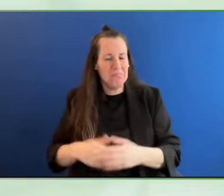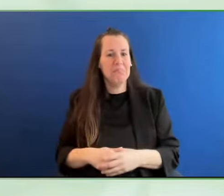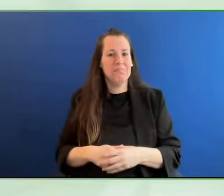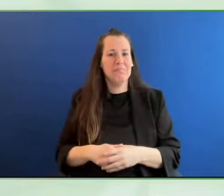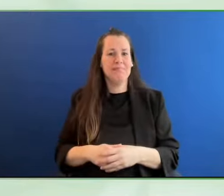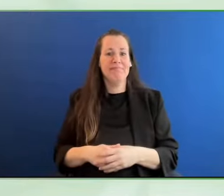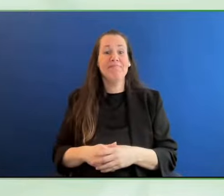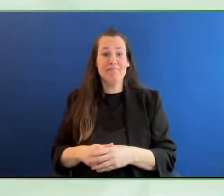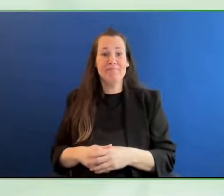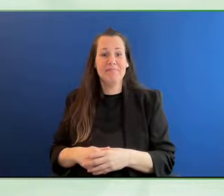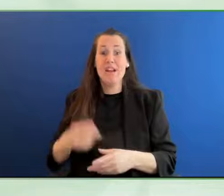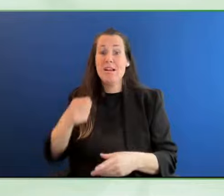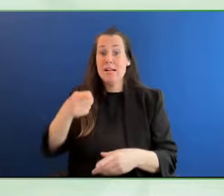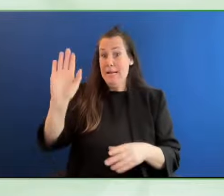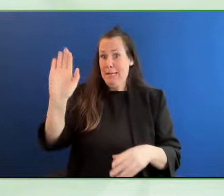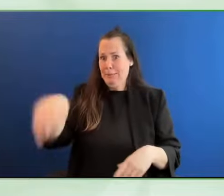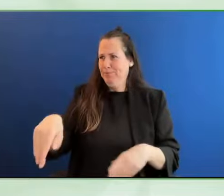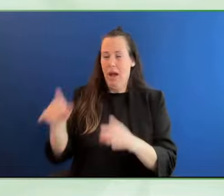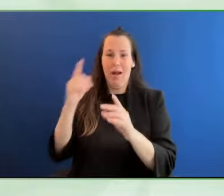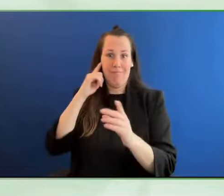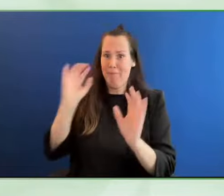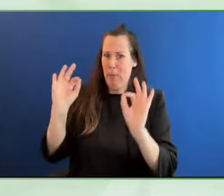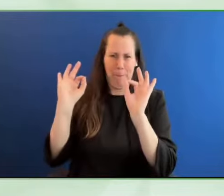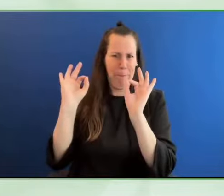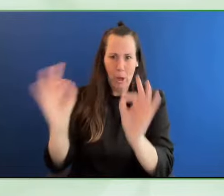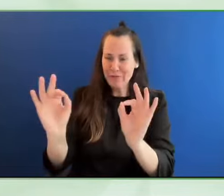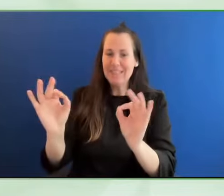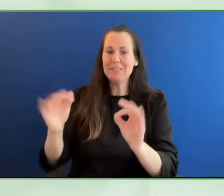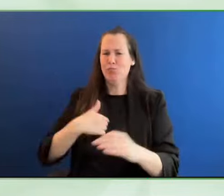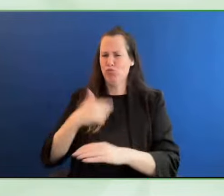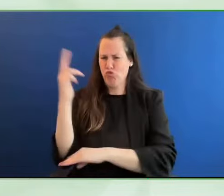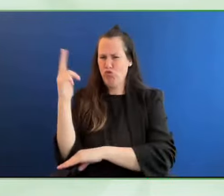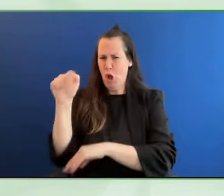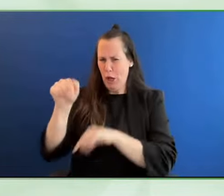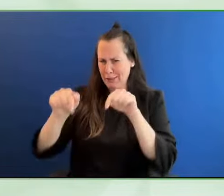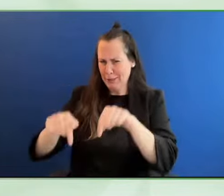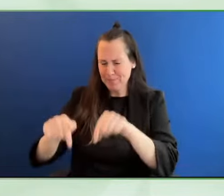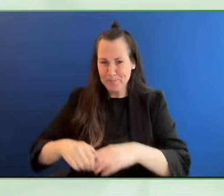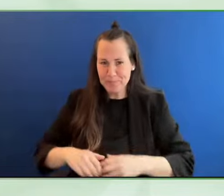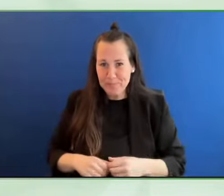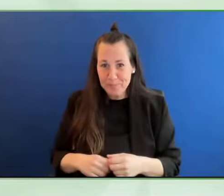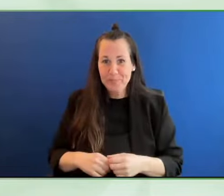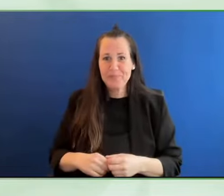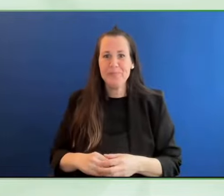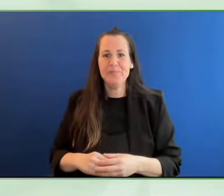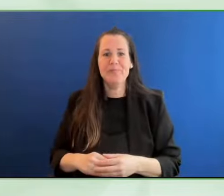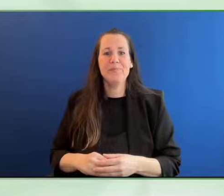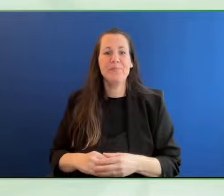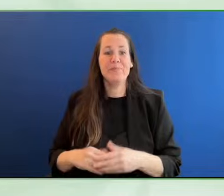are getting the job done. Are you capable of doing this? Do you have the skills to do the role? That is great.